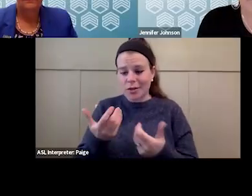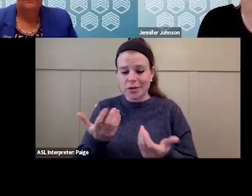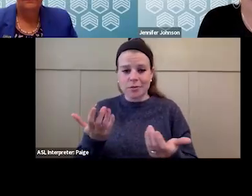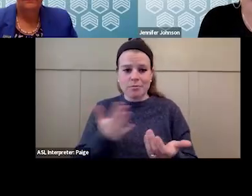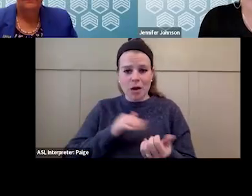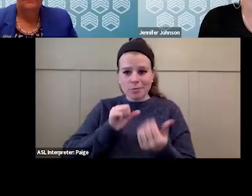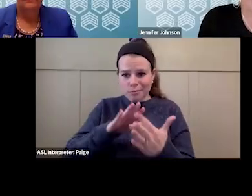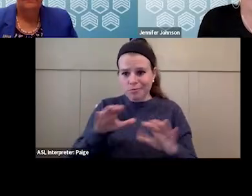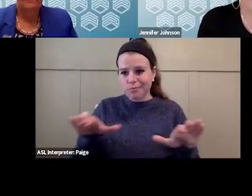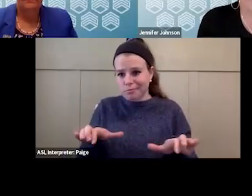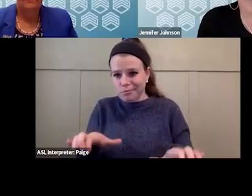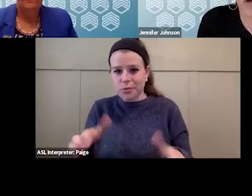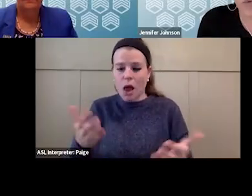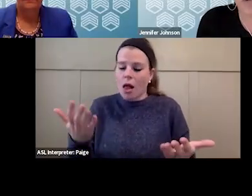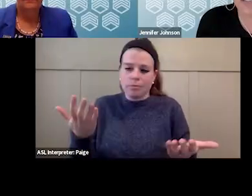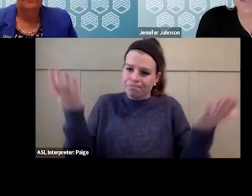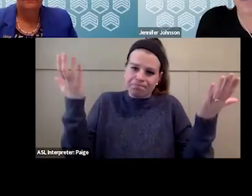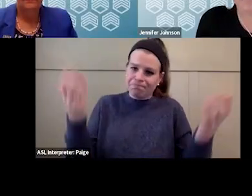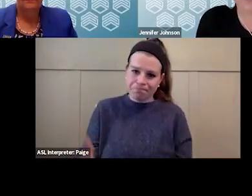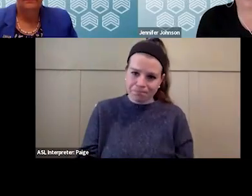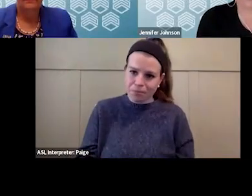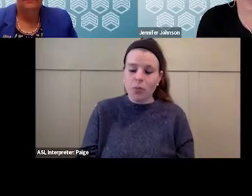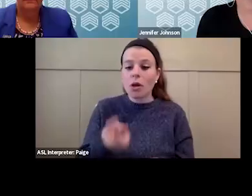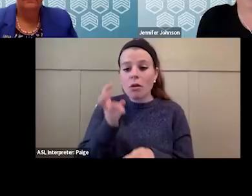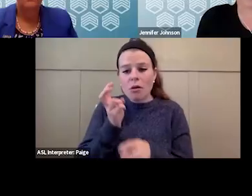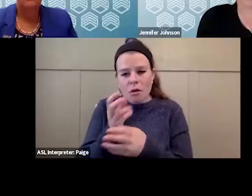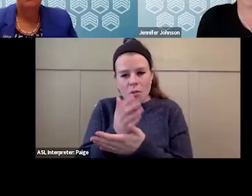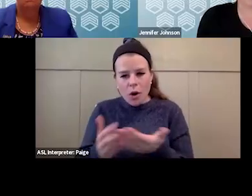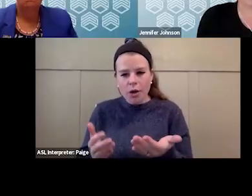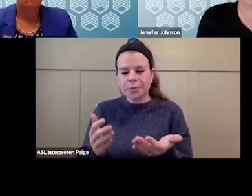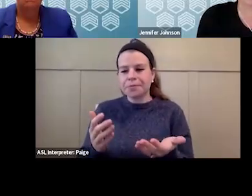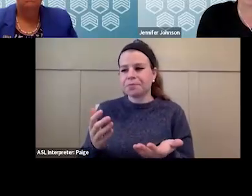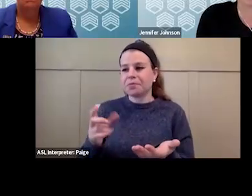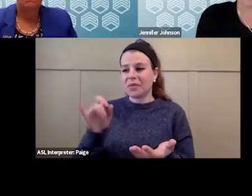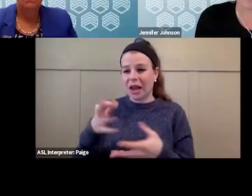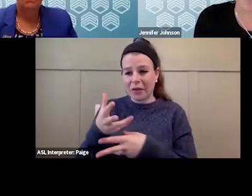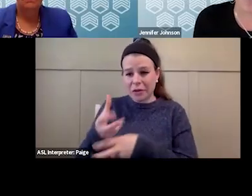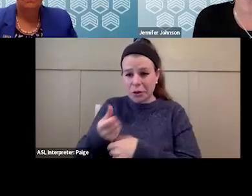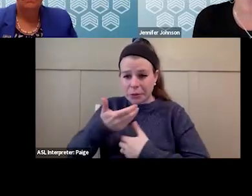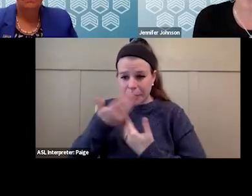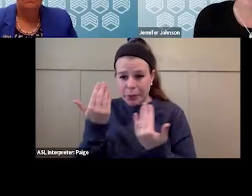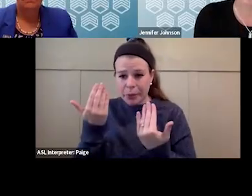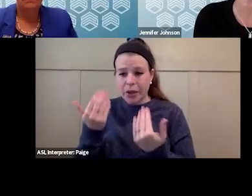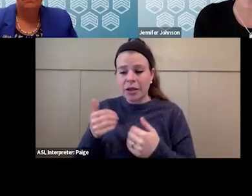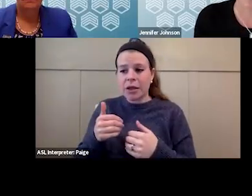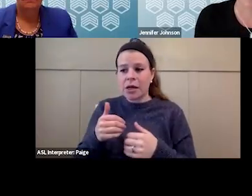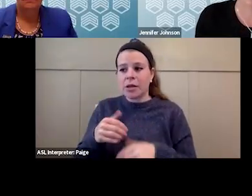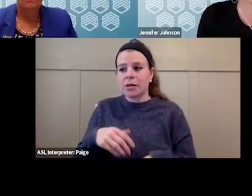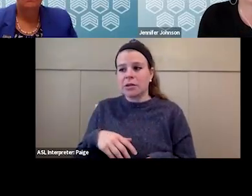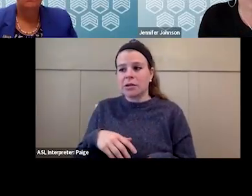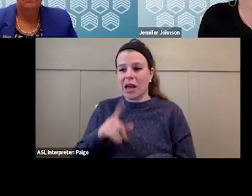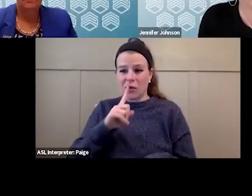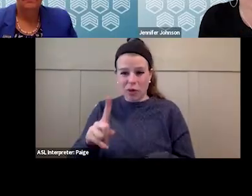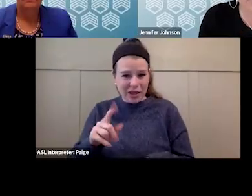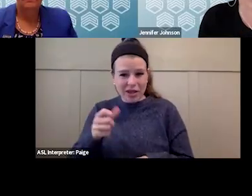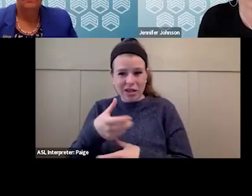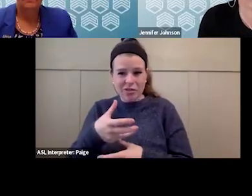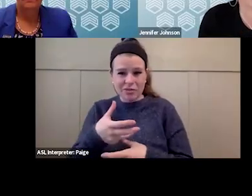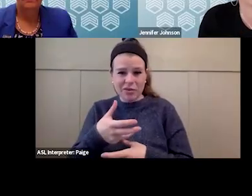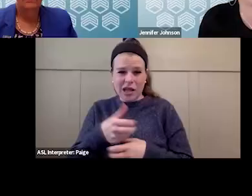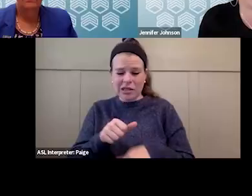Um, and the hard part is that mistrust is the through line of so much of what